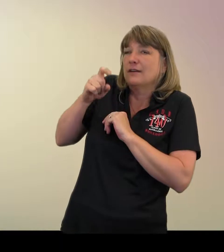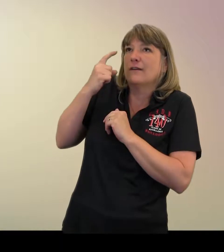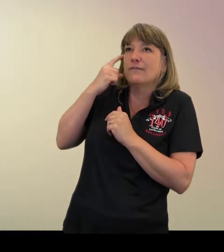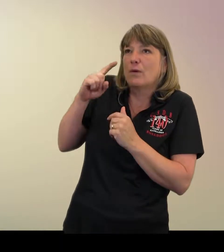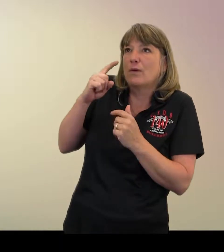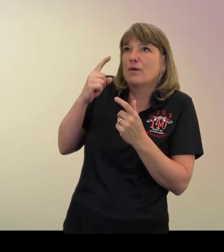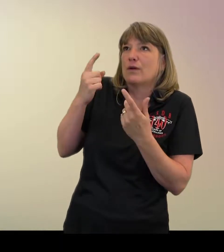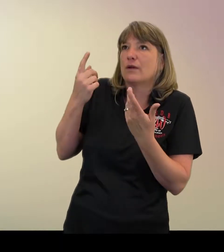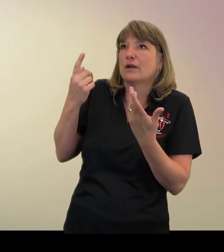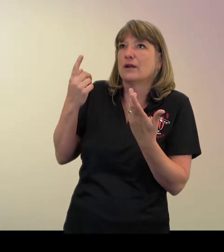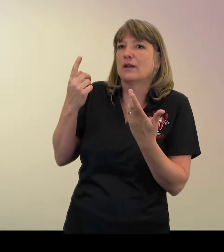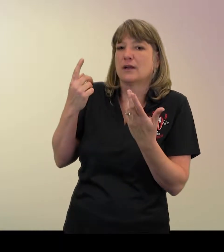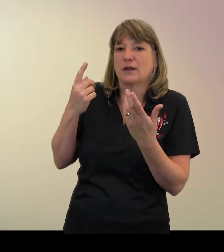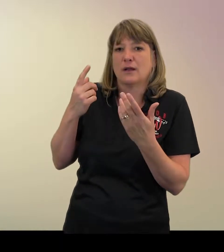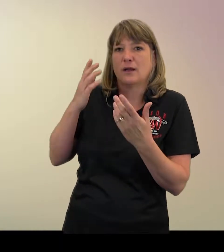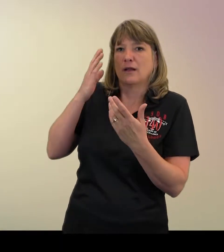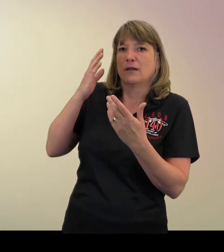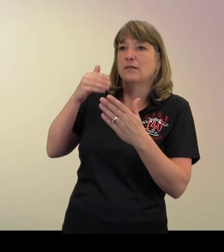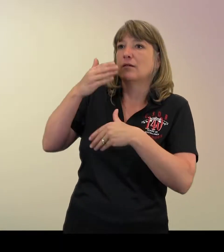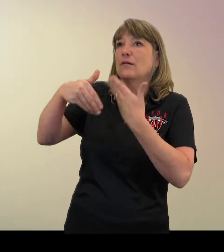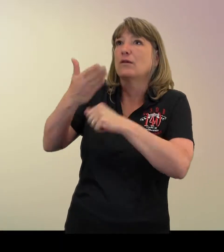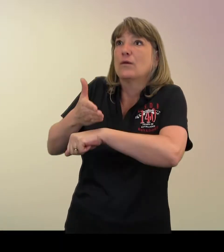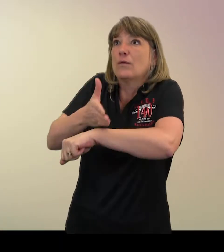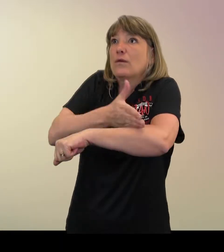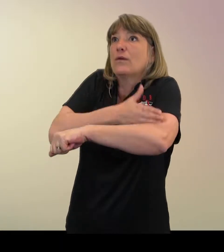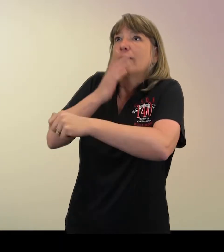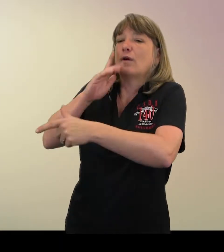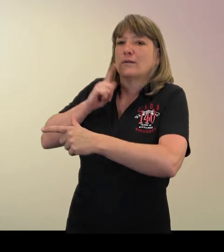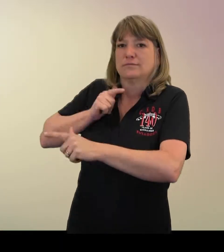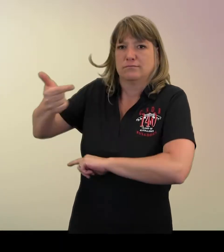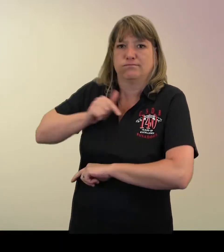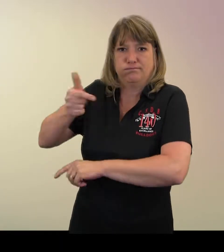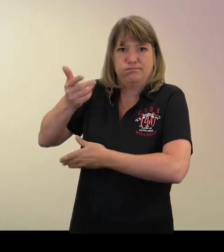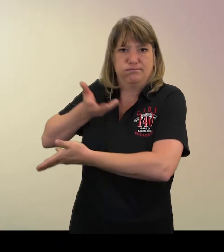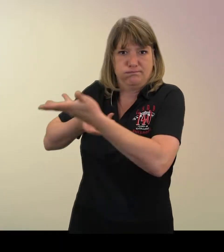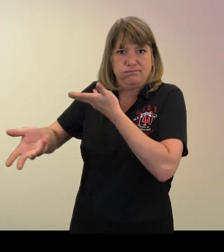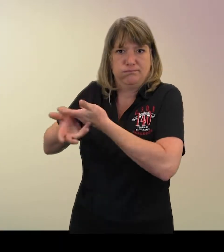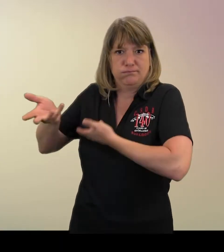for building those back-and-forth interactions,